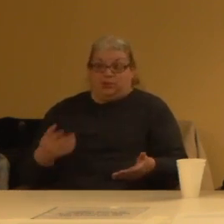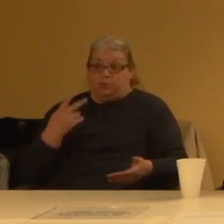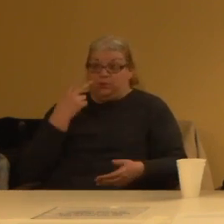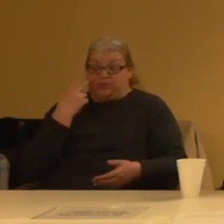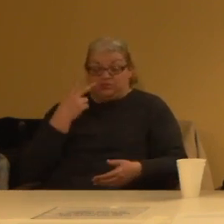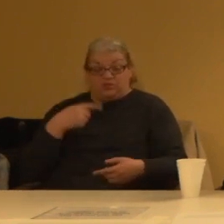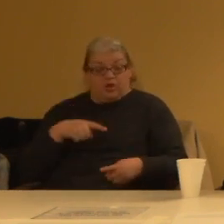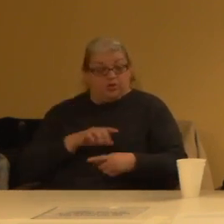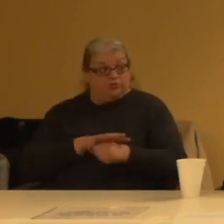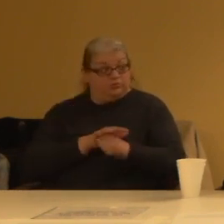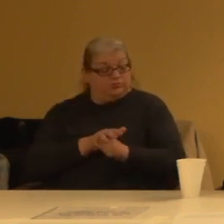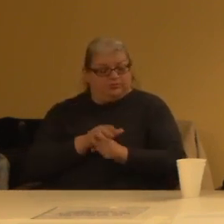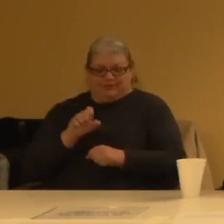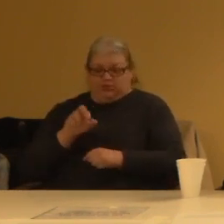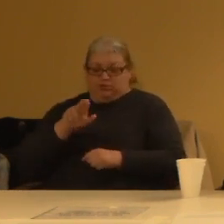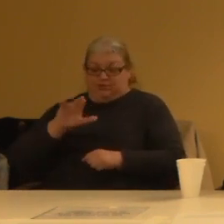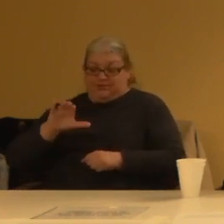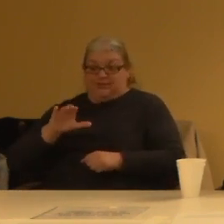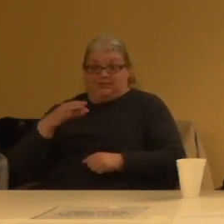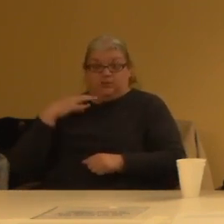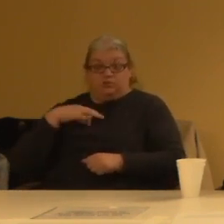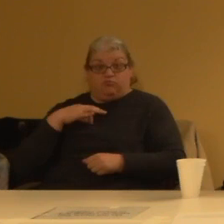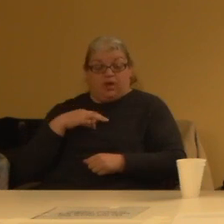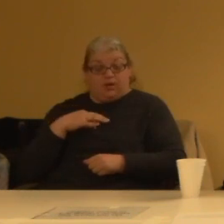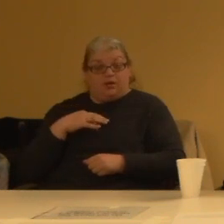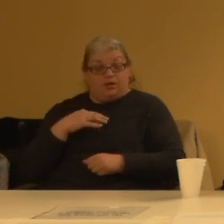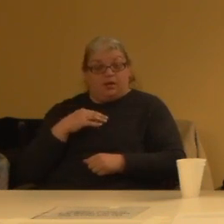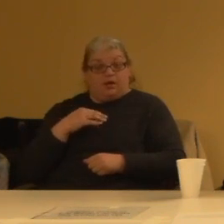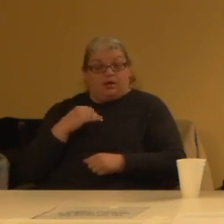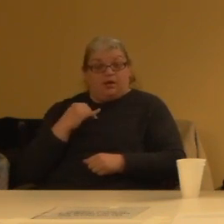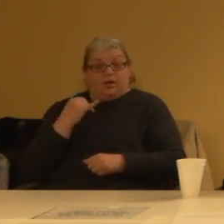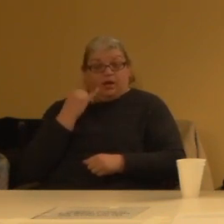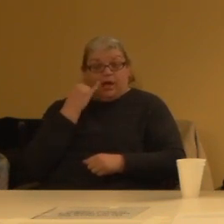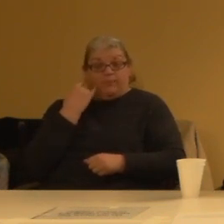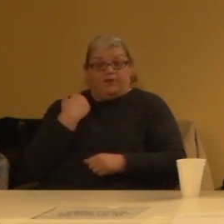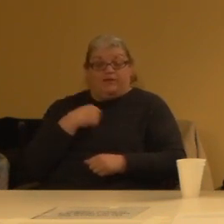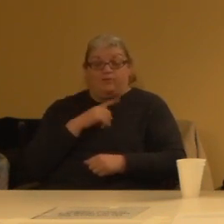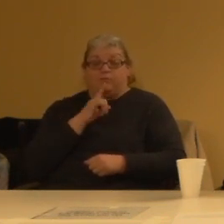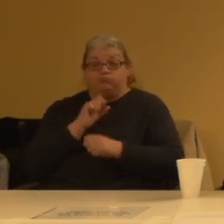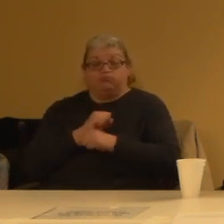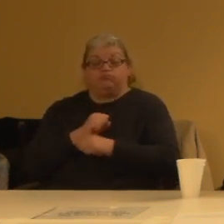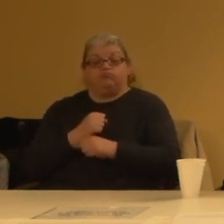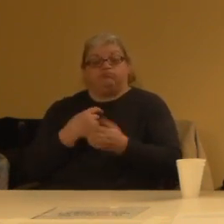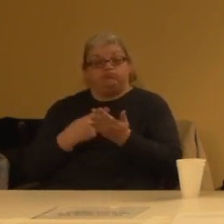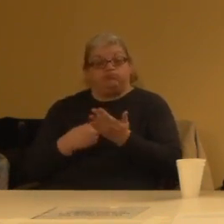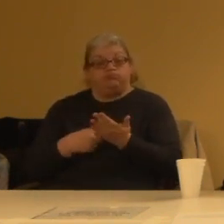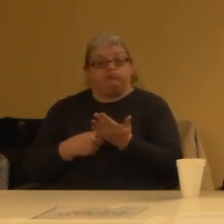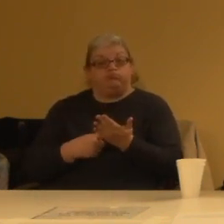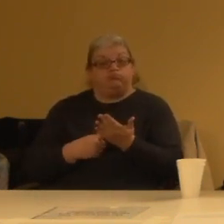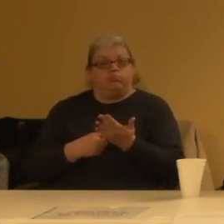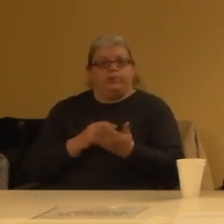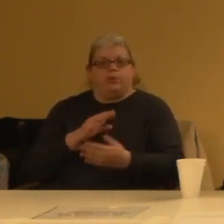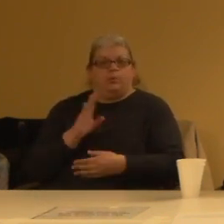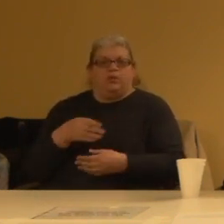like the ERC credit, if we had actually as Americans actually talked about it or thought about it, it would never have gone through. It just had to happen, or the economy